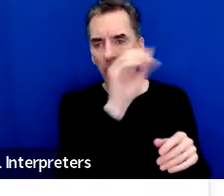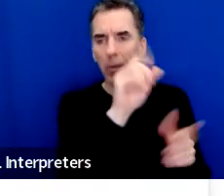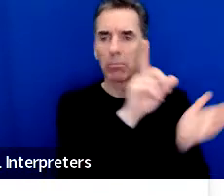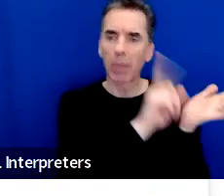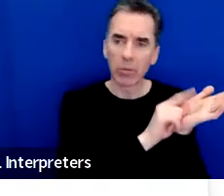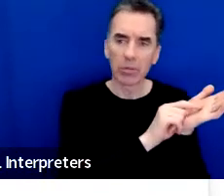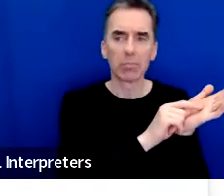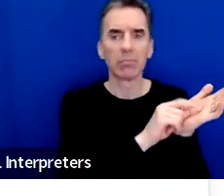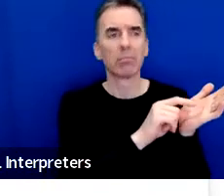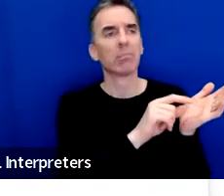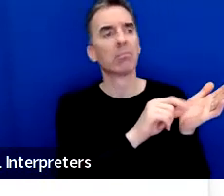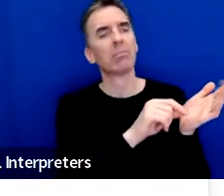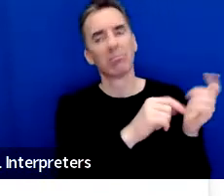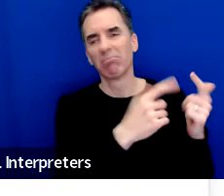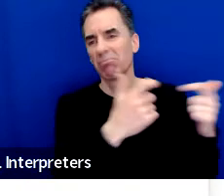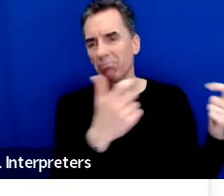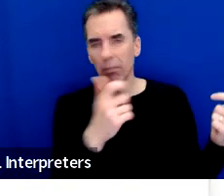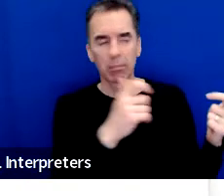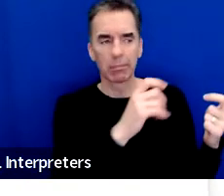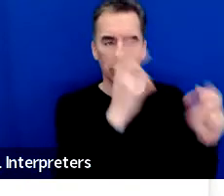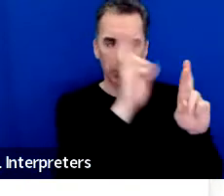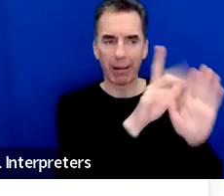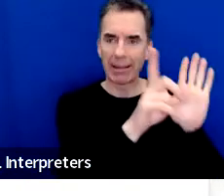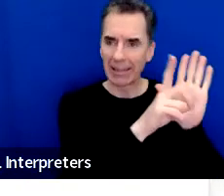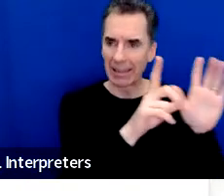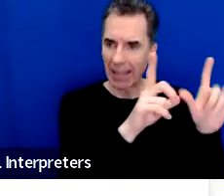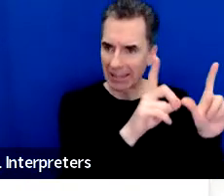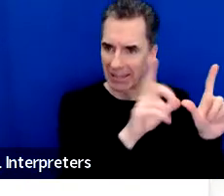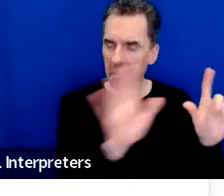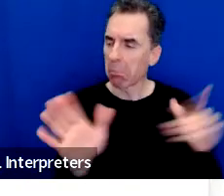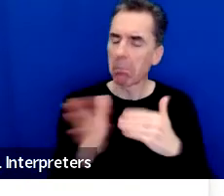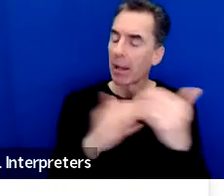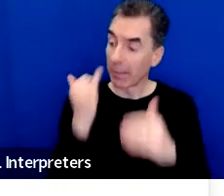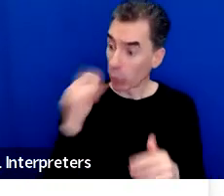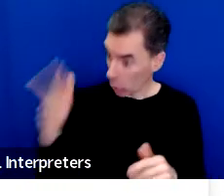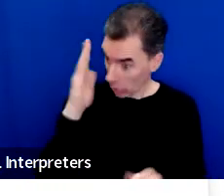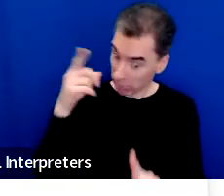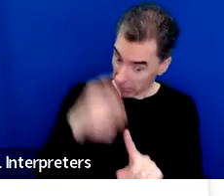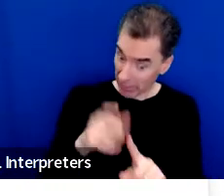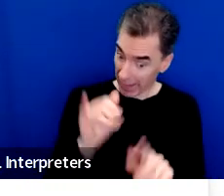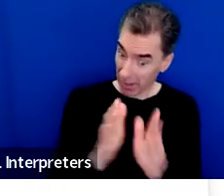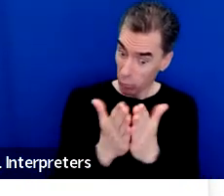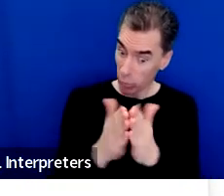But if you, if you have a title, if you have, if you want us to trial a database,